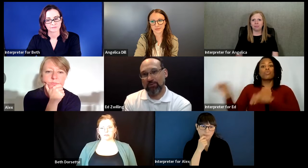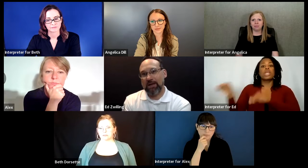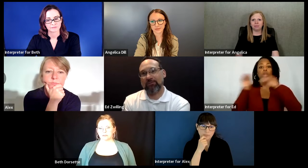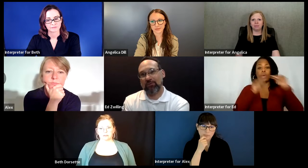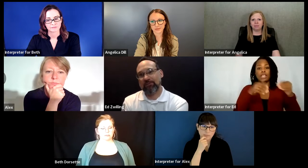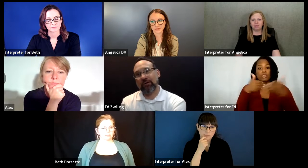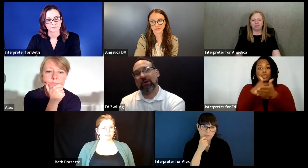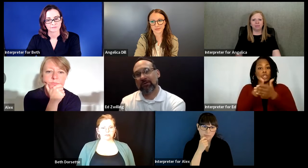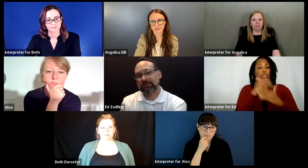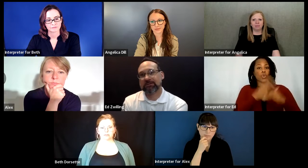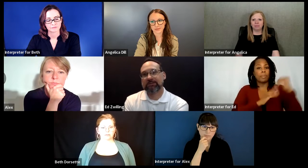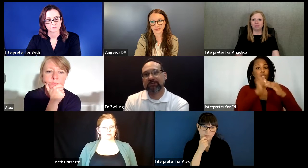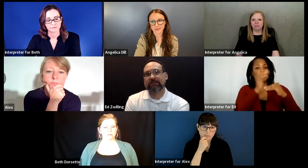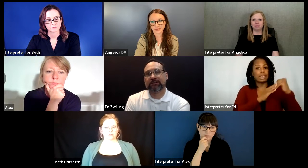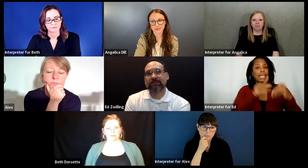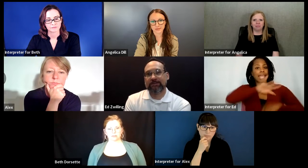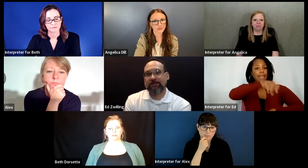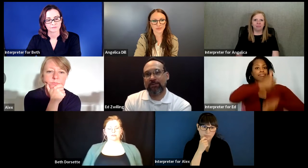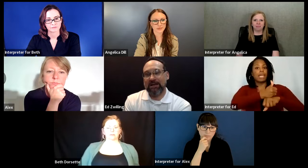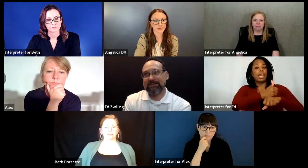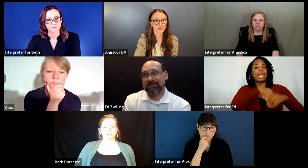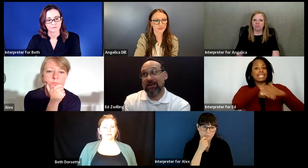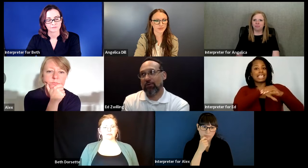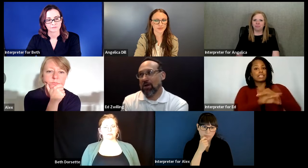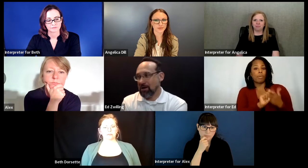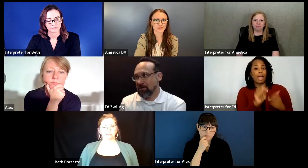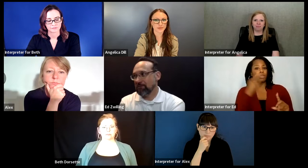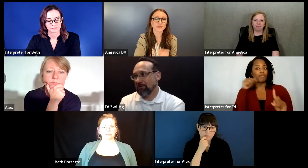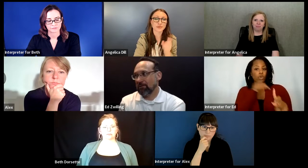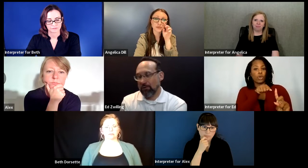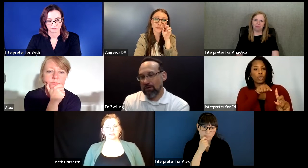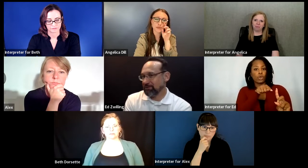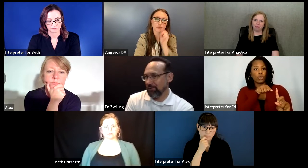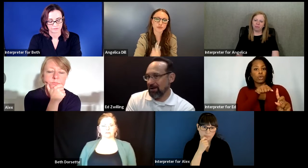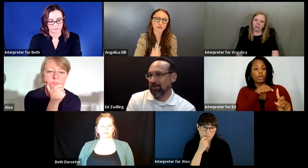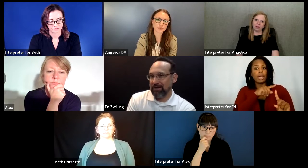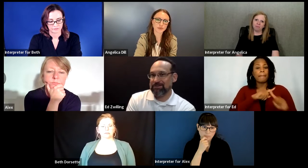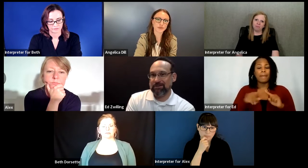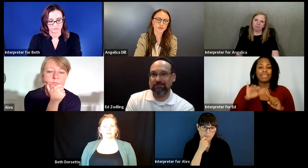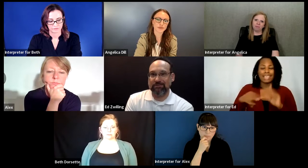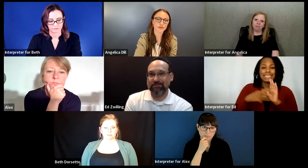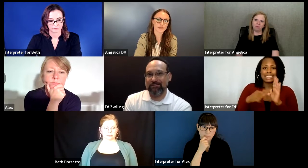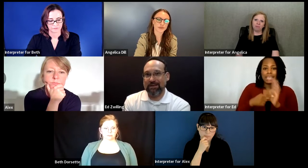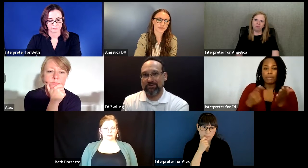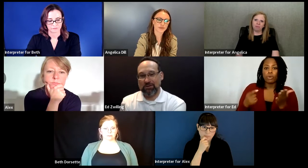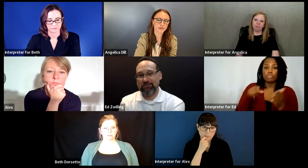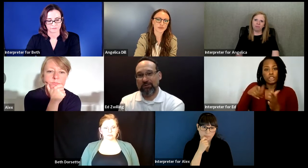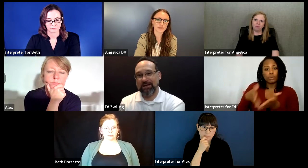put in an accessible bathroom for her. But that's an example of a request for accommodation that should have been made.